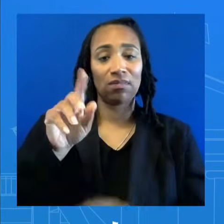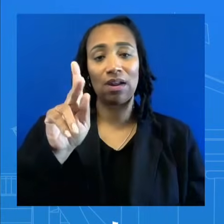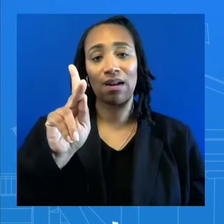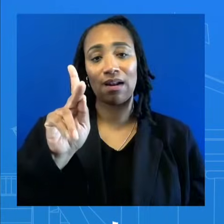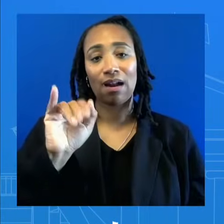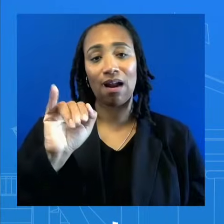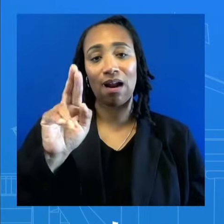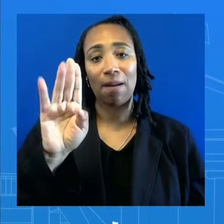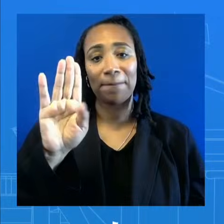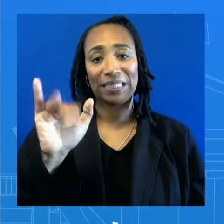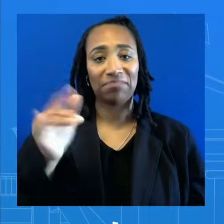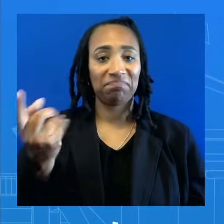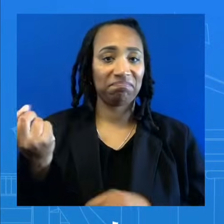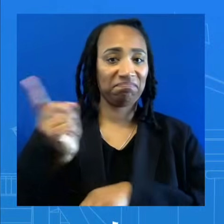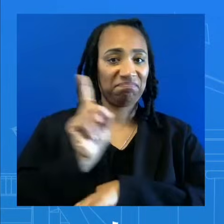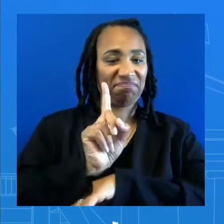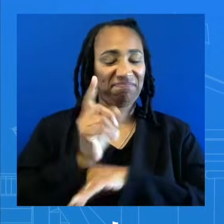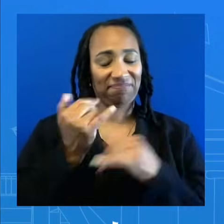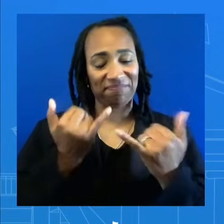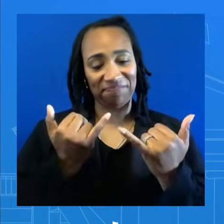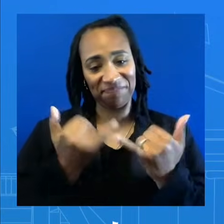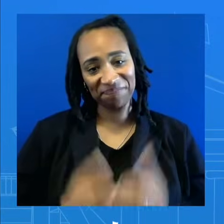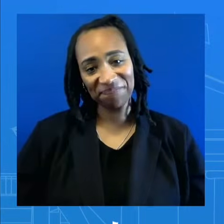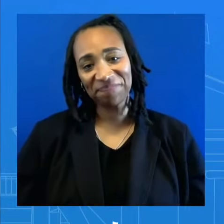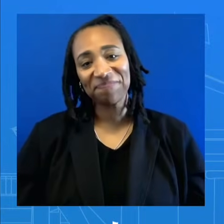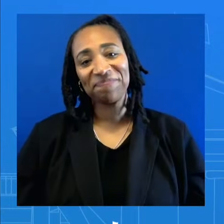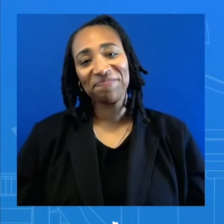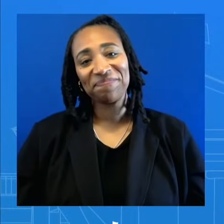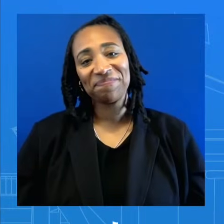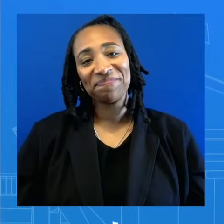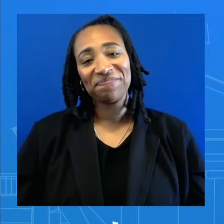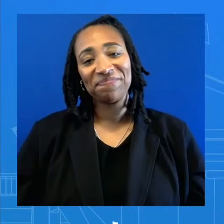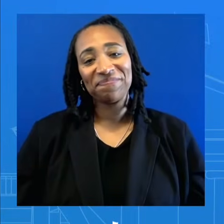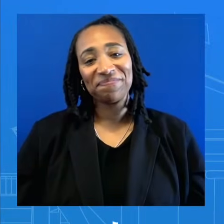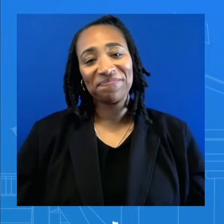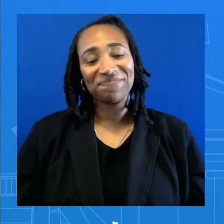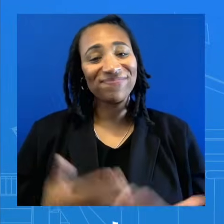The Press: Hello, sir. The Press: Hello. Mr. Kirby: Sorry? The Press: We're just saying hi. The Press: Hello, sir. The Press: We're just saying hi.